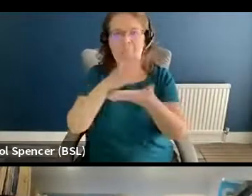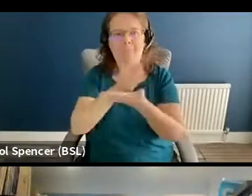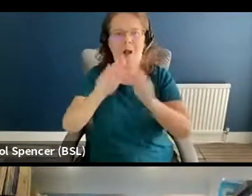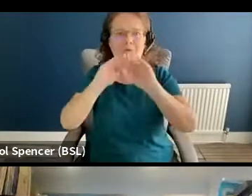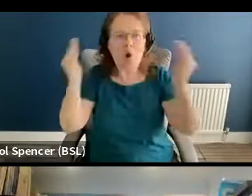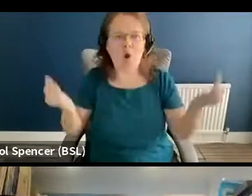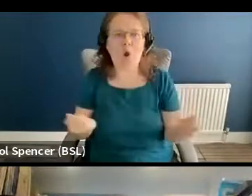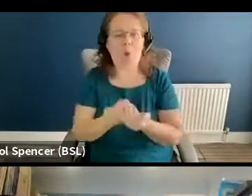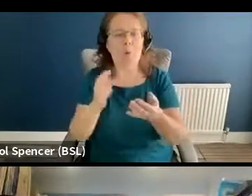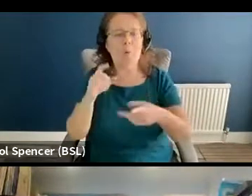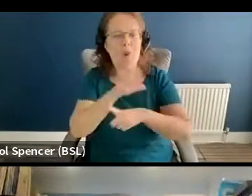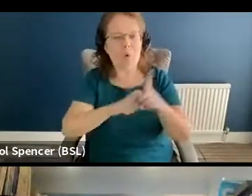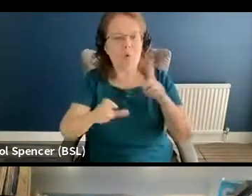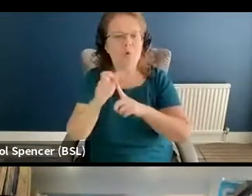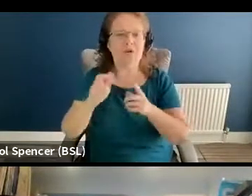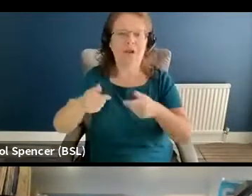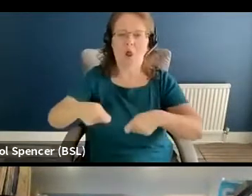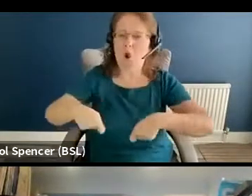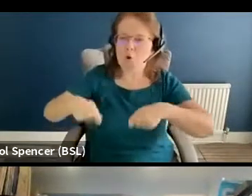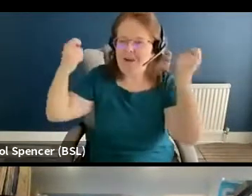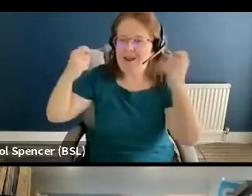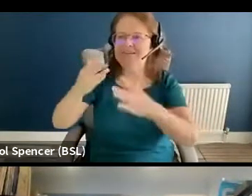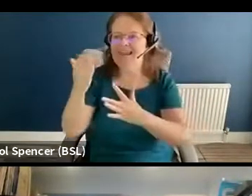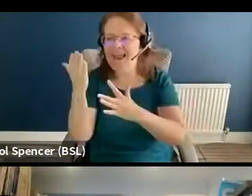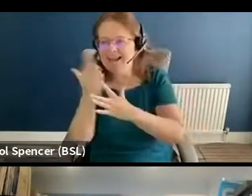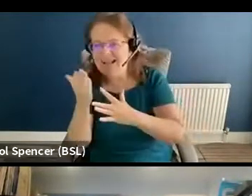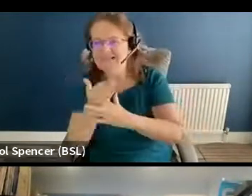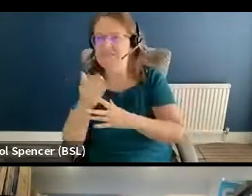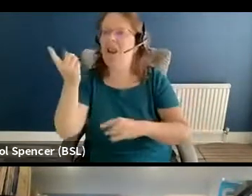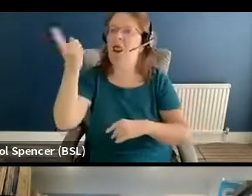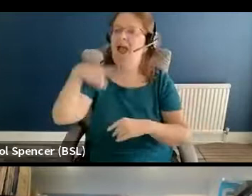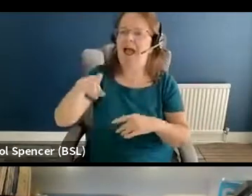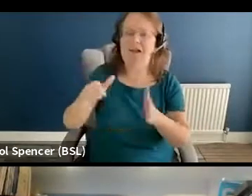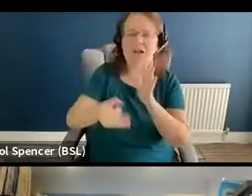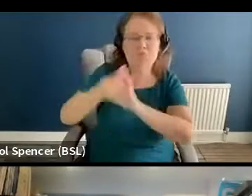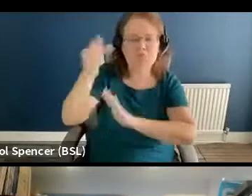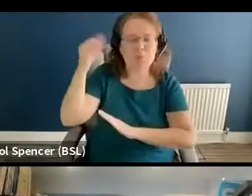improving and embracing accessibility. And the reason that I'm excited about this is that,